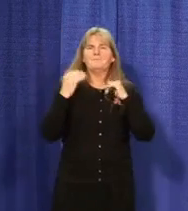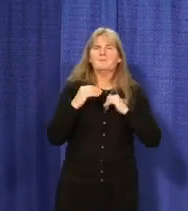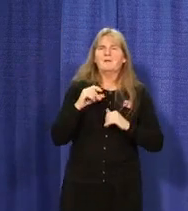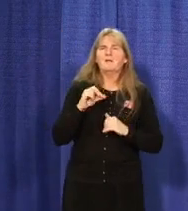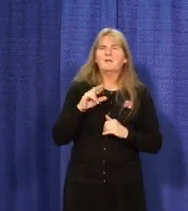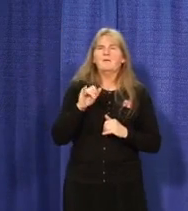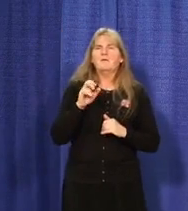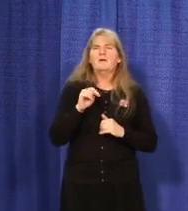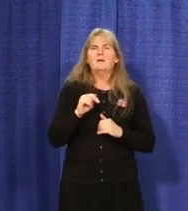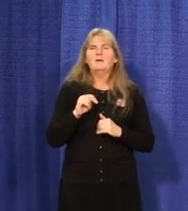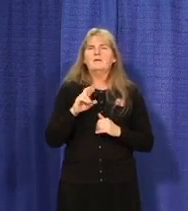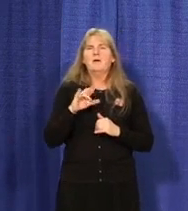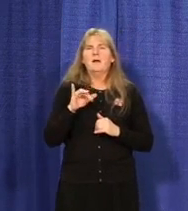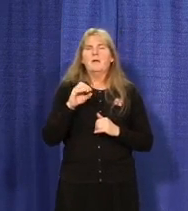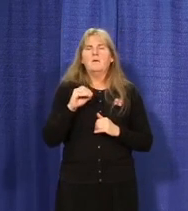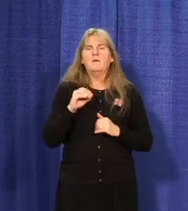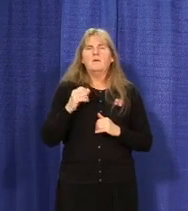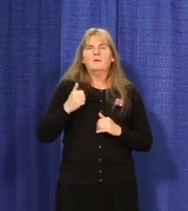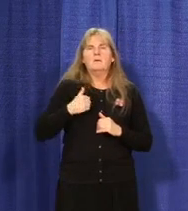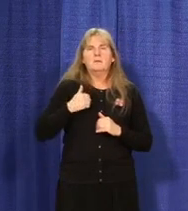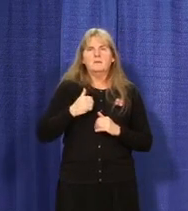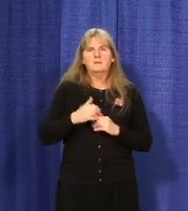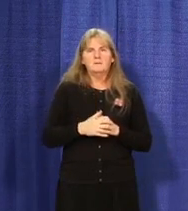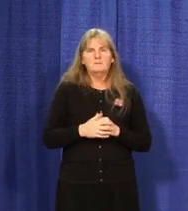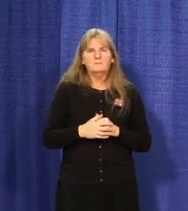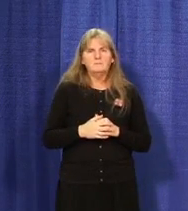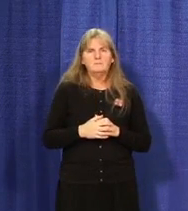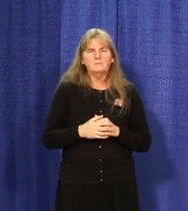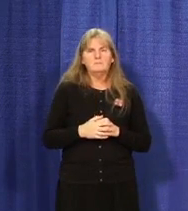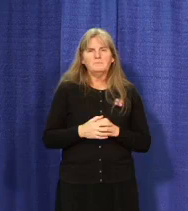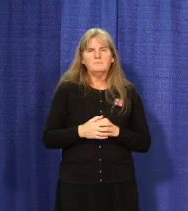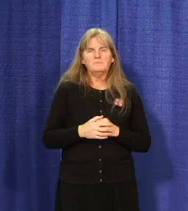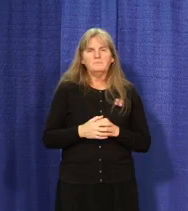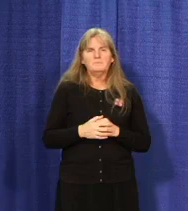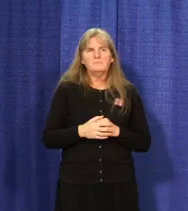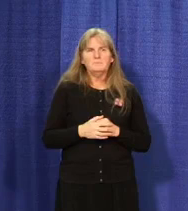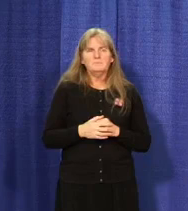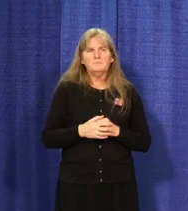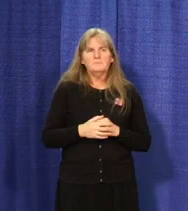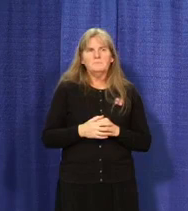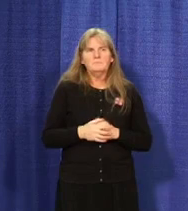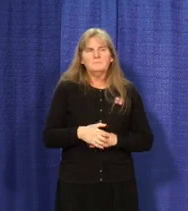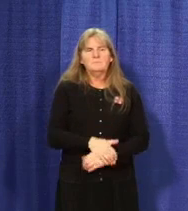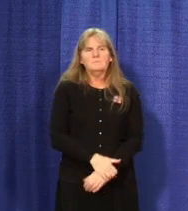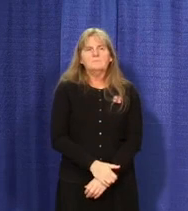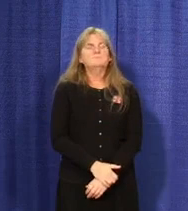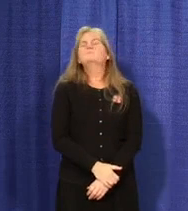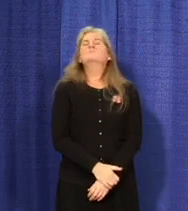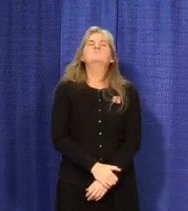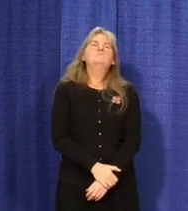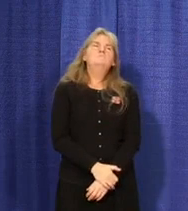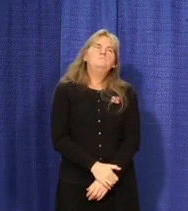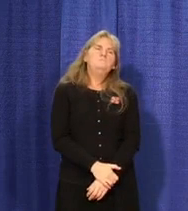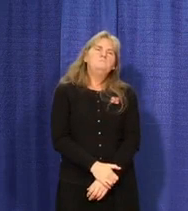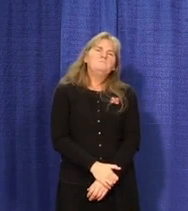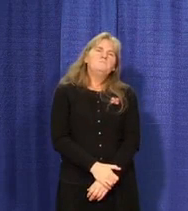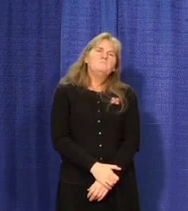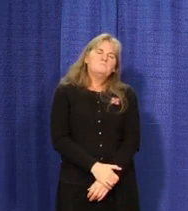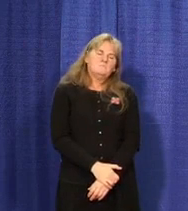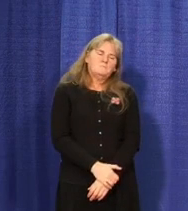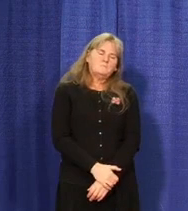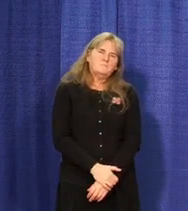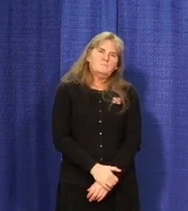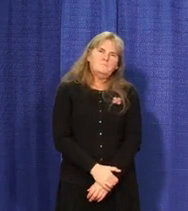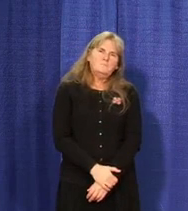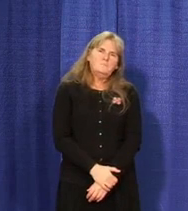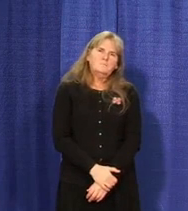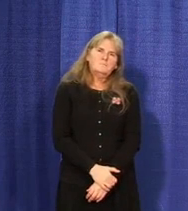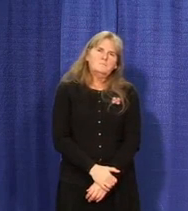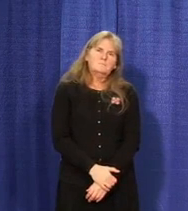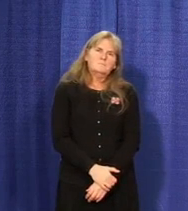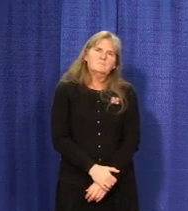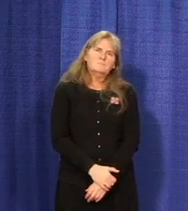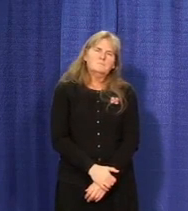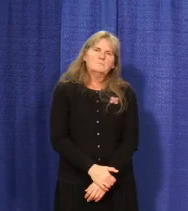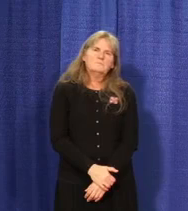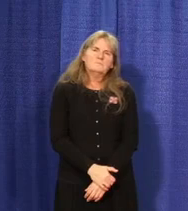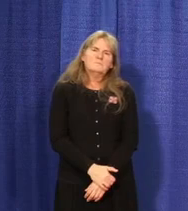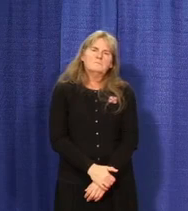Now to Lauren, Radio-Canada.